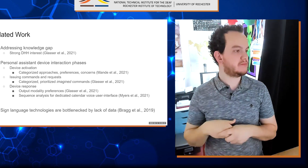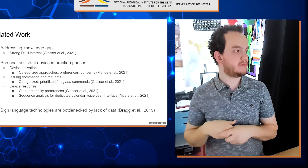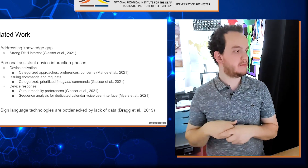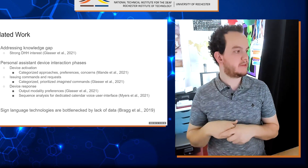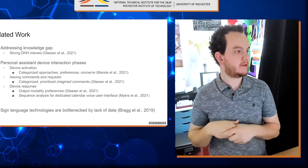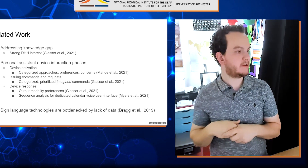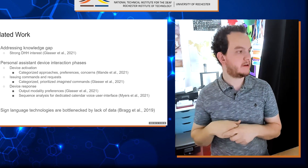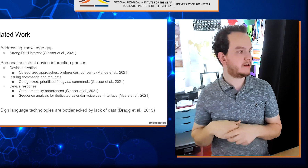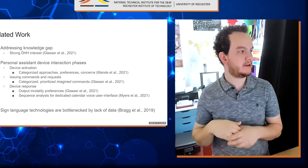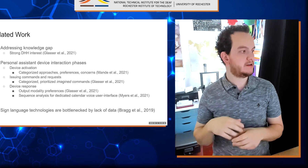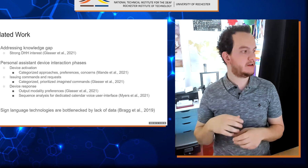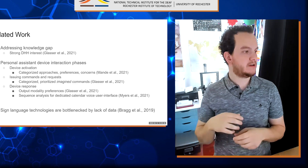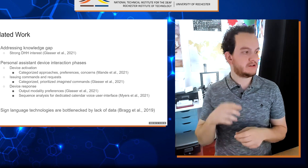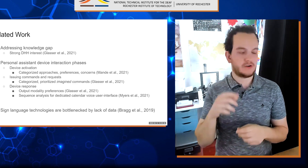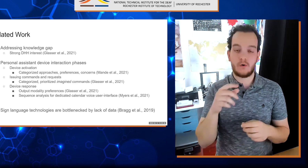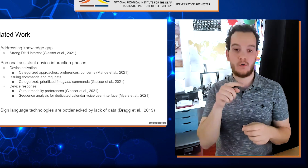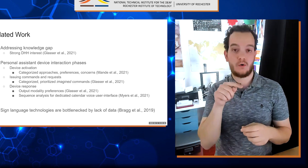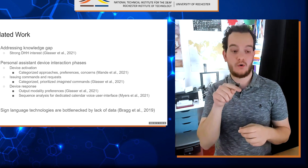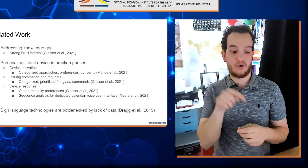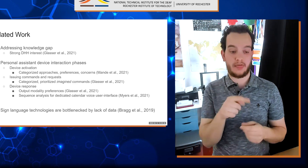because they don't yet have that ability.